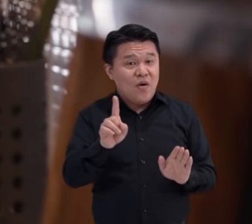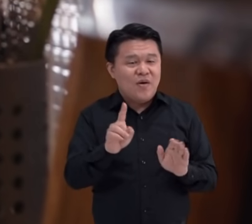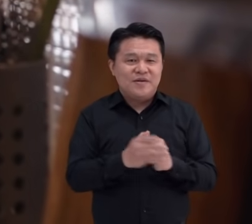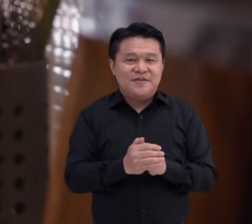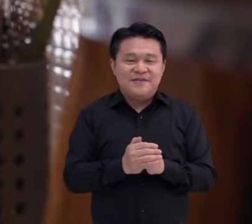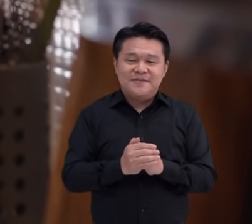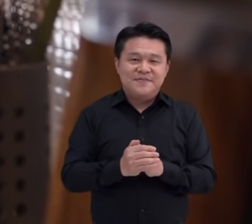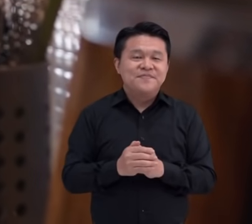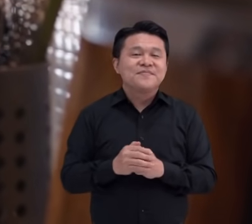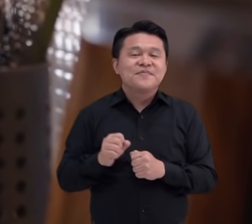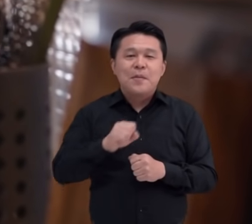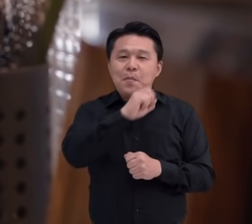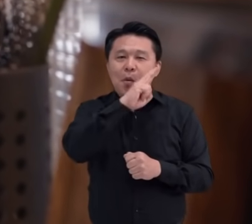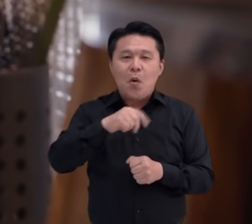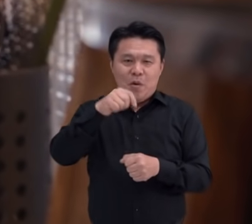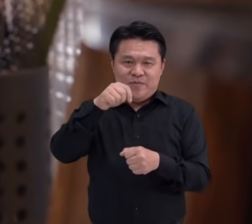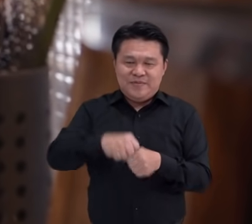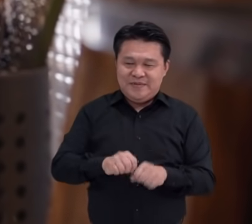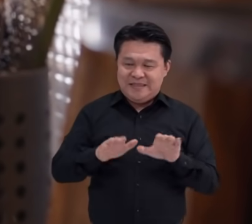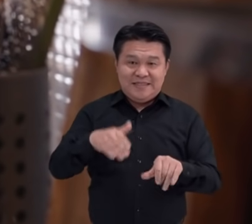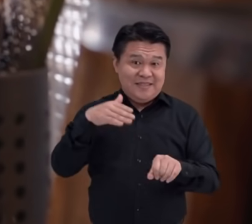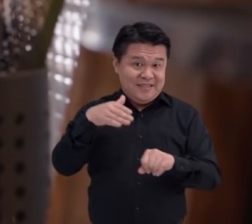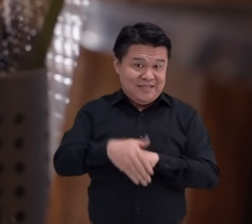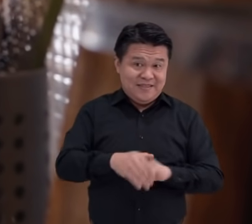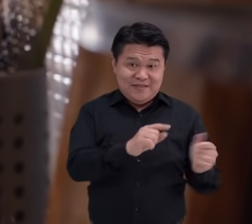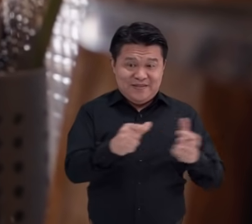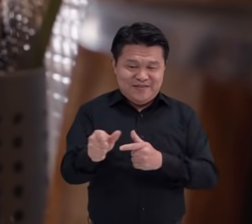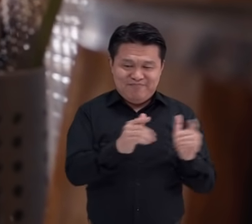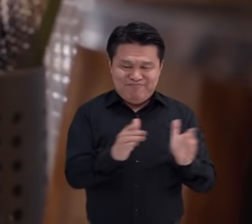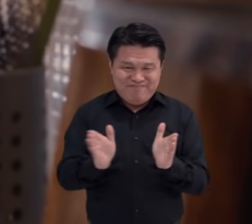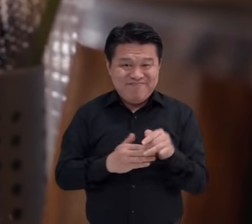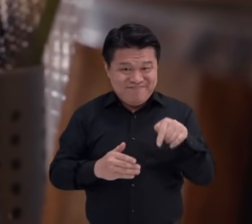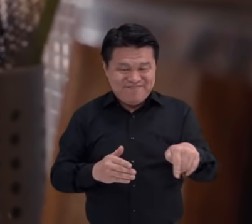it received a makeover to give it more modern appeal for comfortable use.